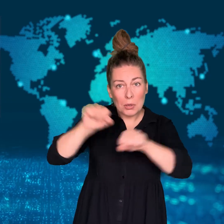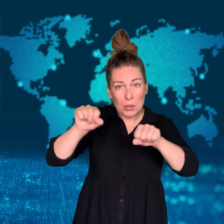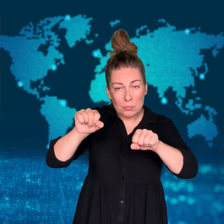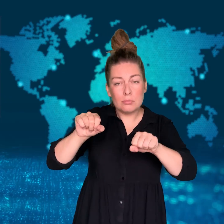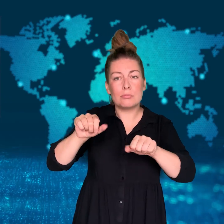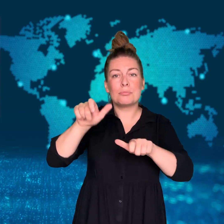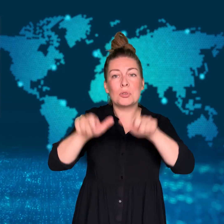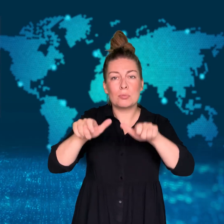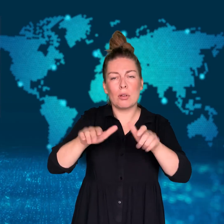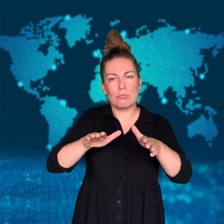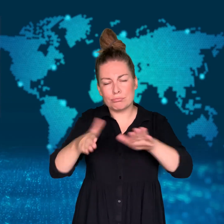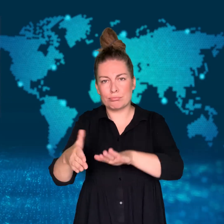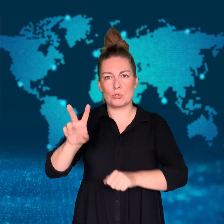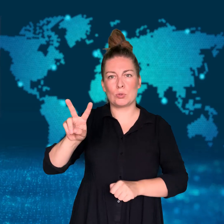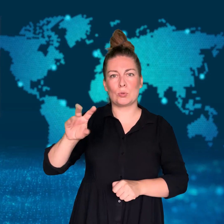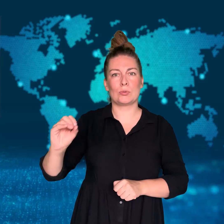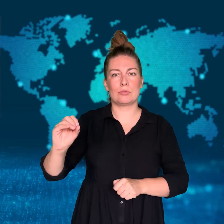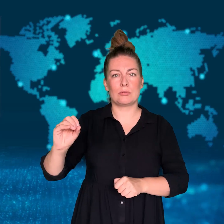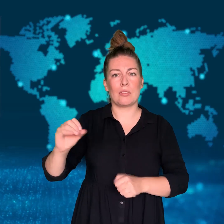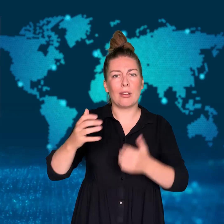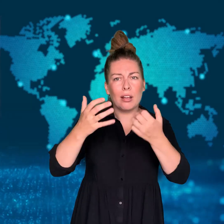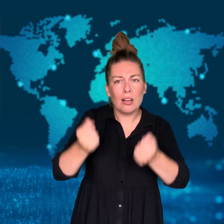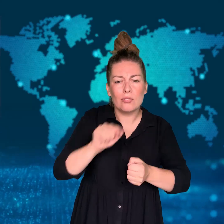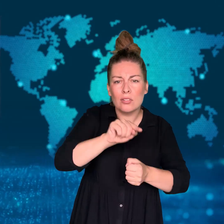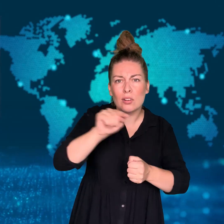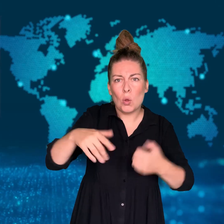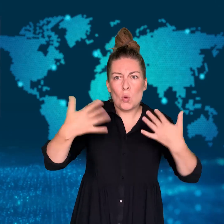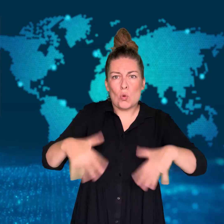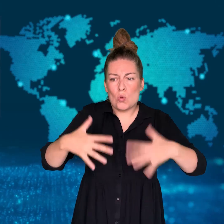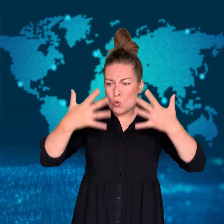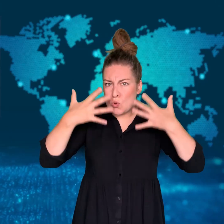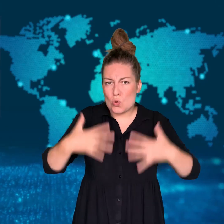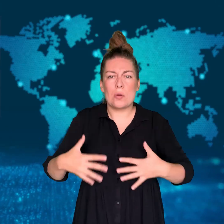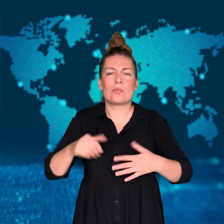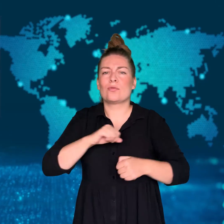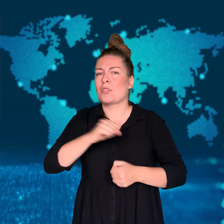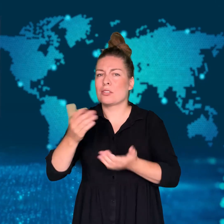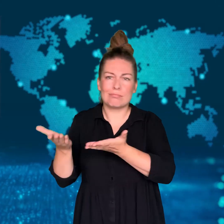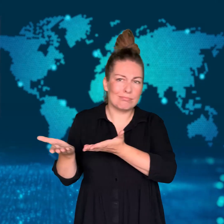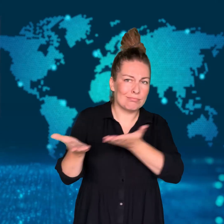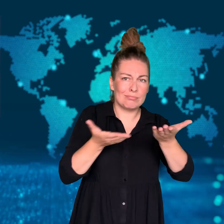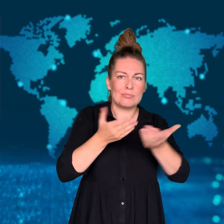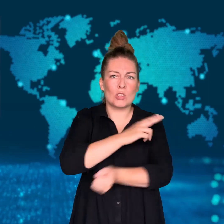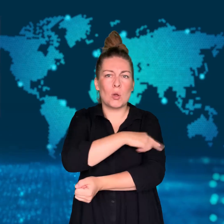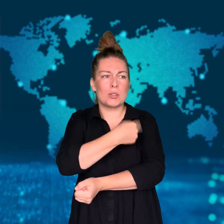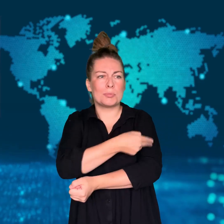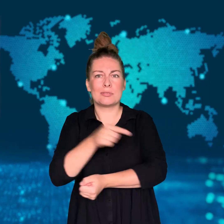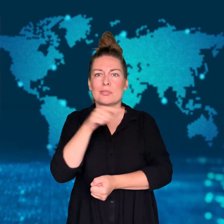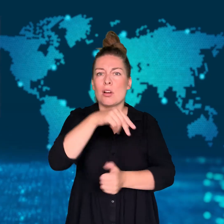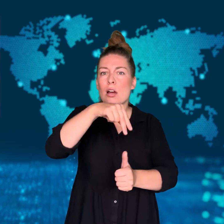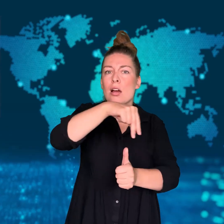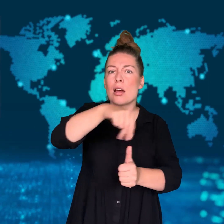20 people were killed in an explosion.